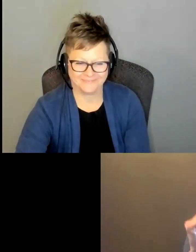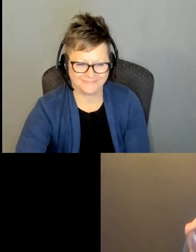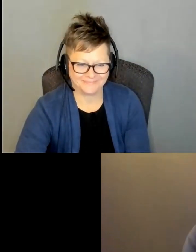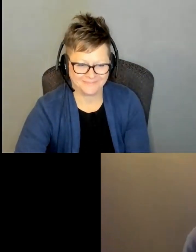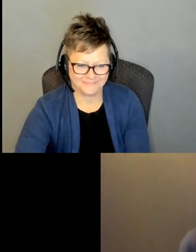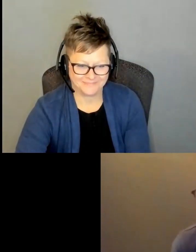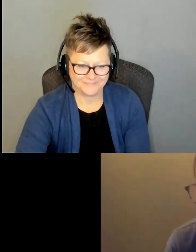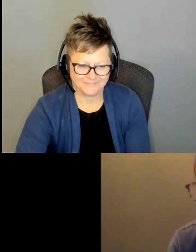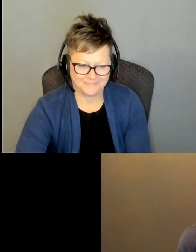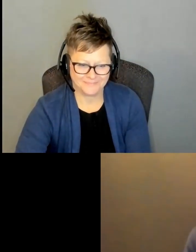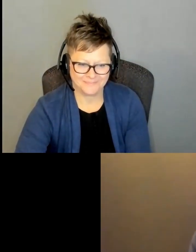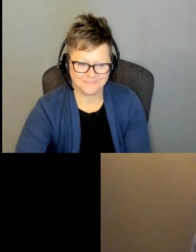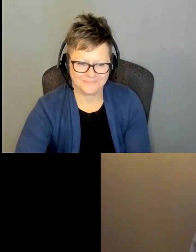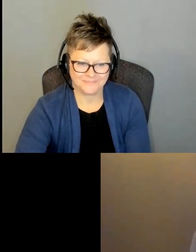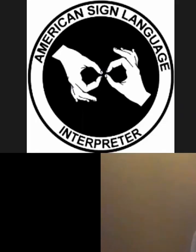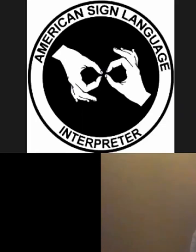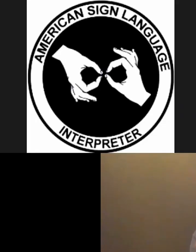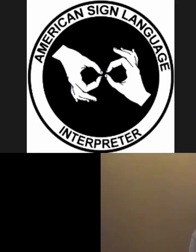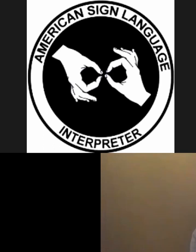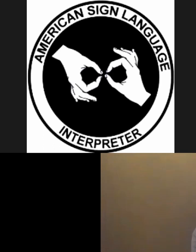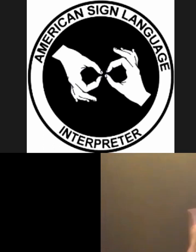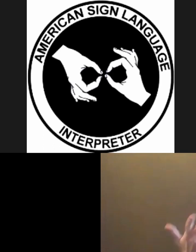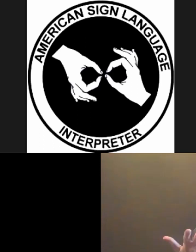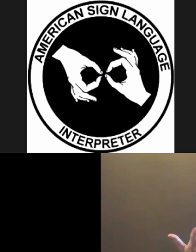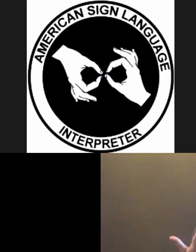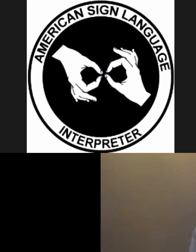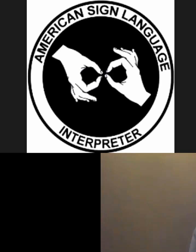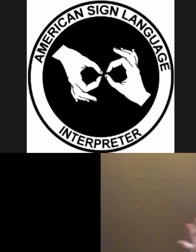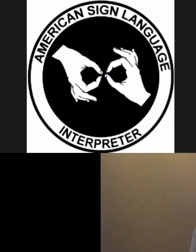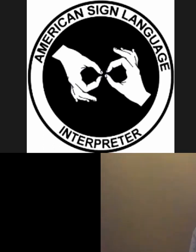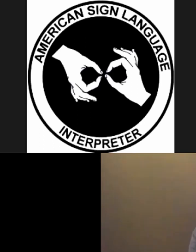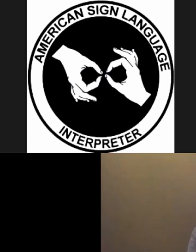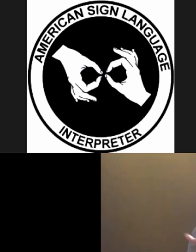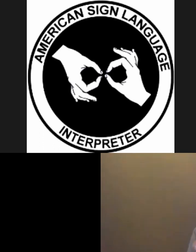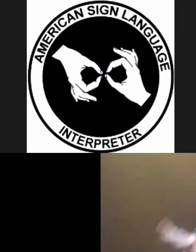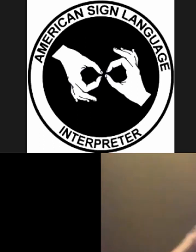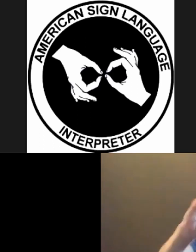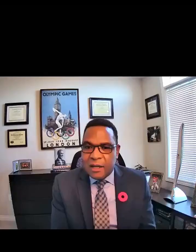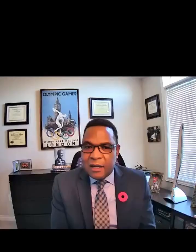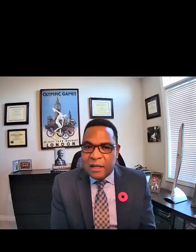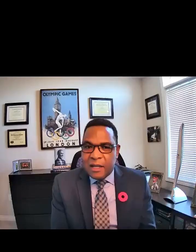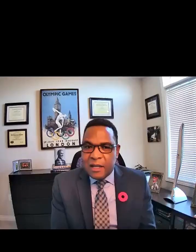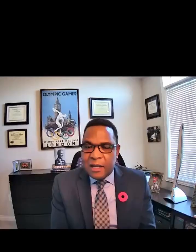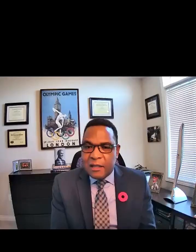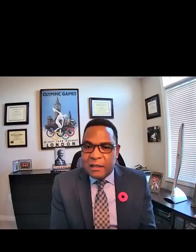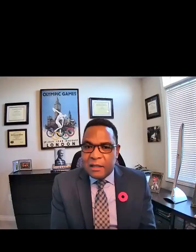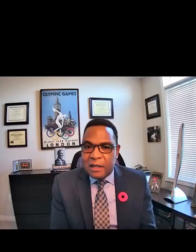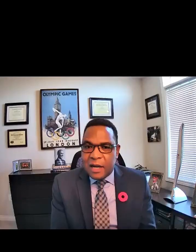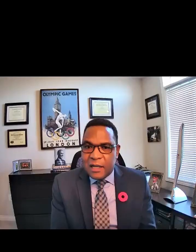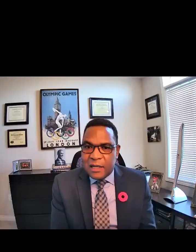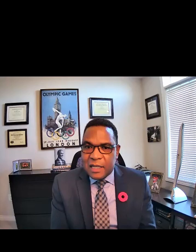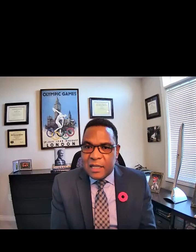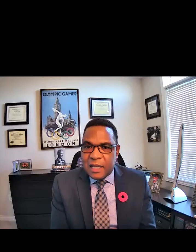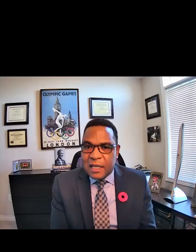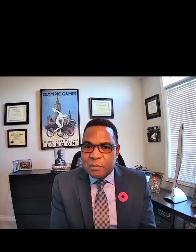adding that, within the space where you are inviting families with young ones, understand